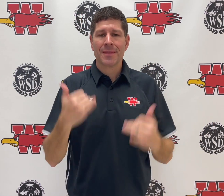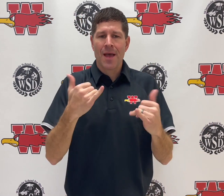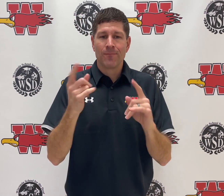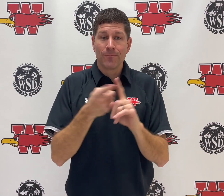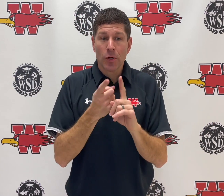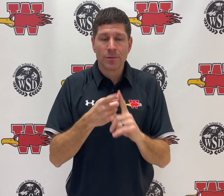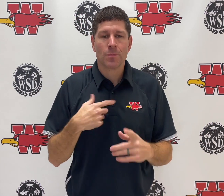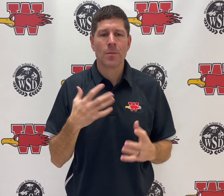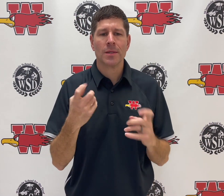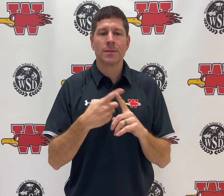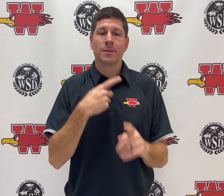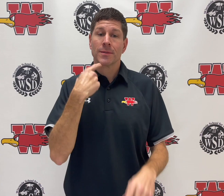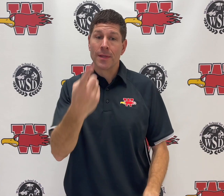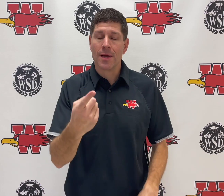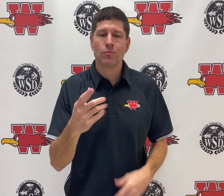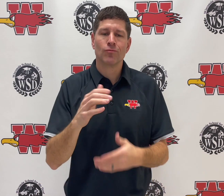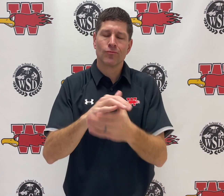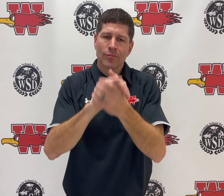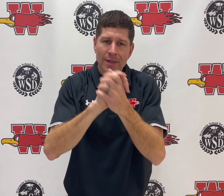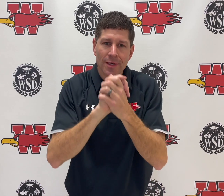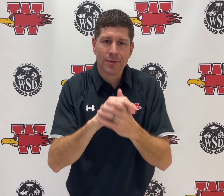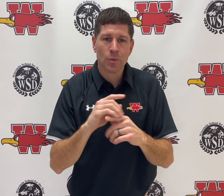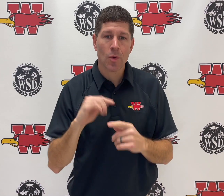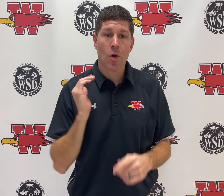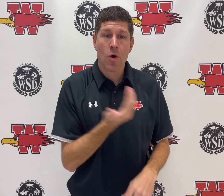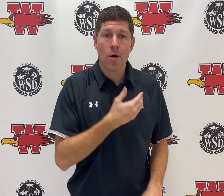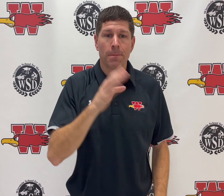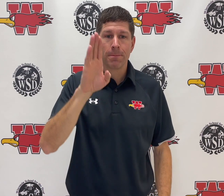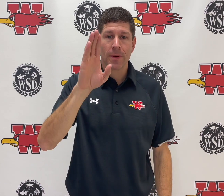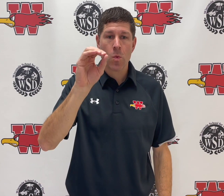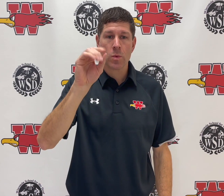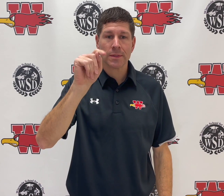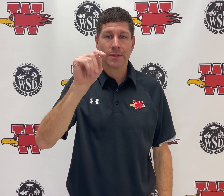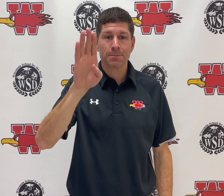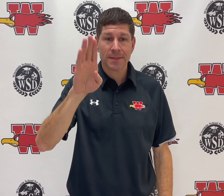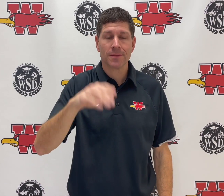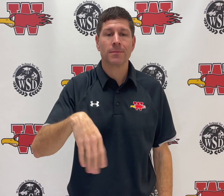Now, first off, I'd like to say congratulations to our Battle of the Books